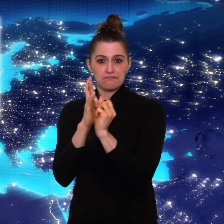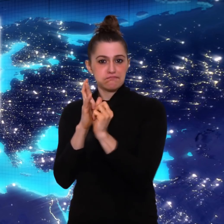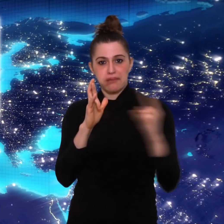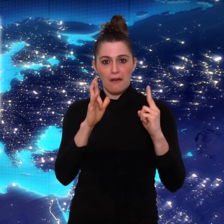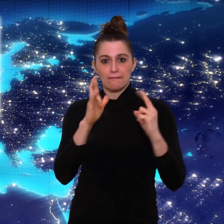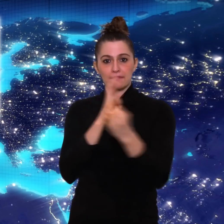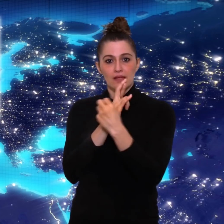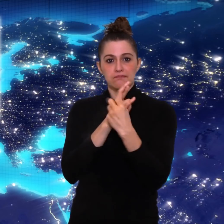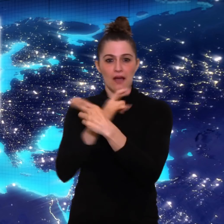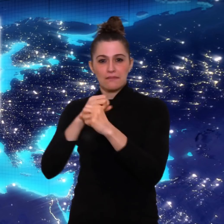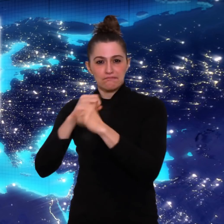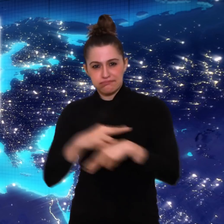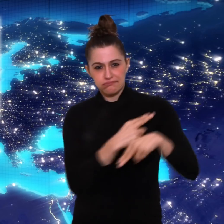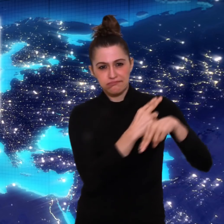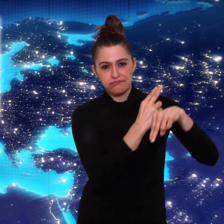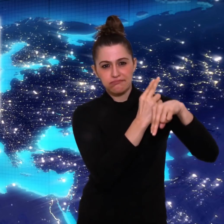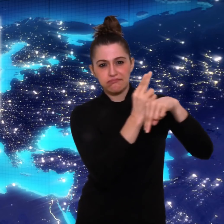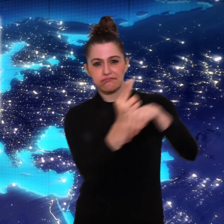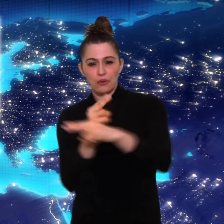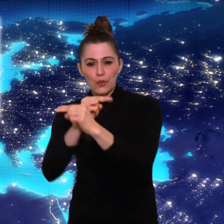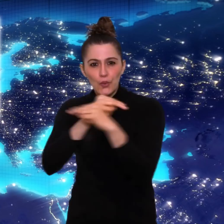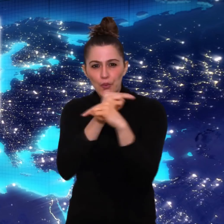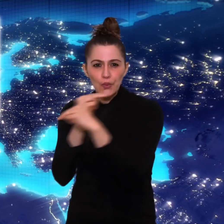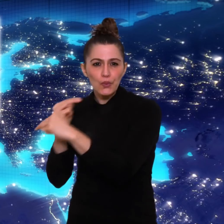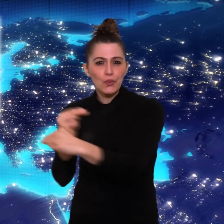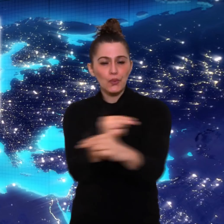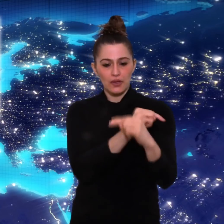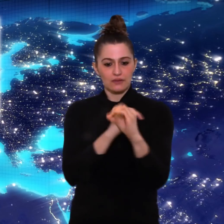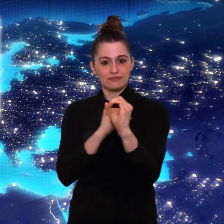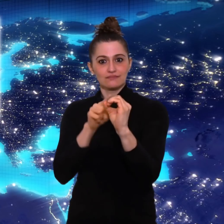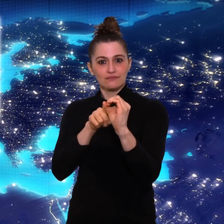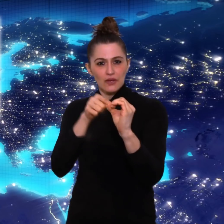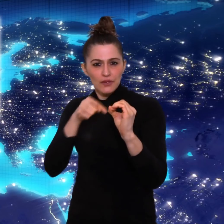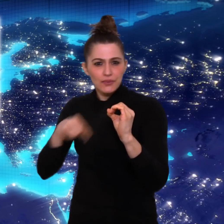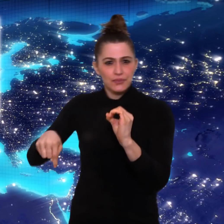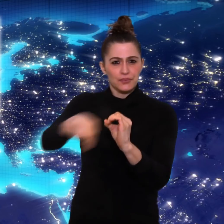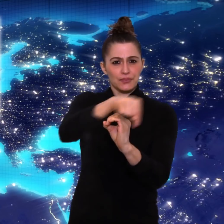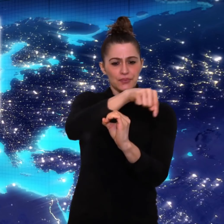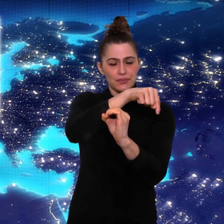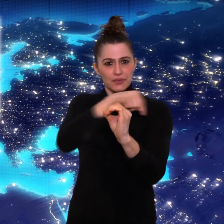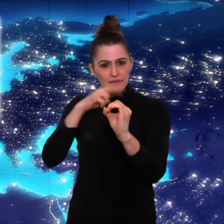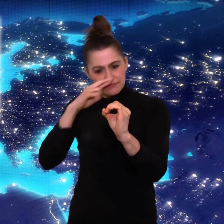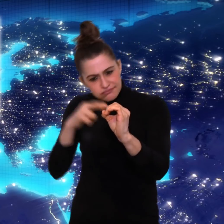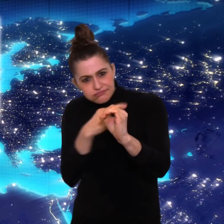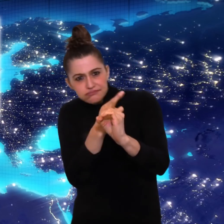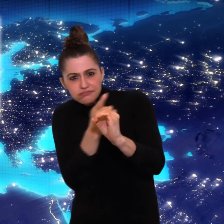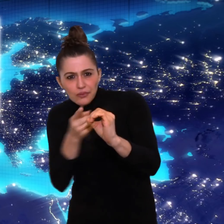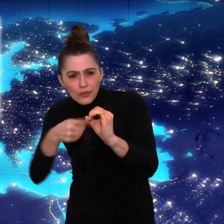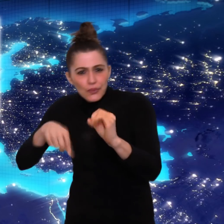field. Researchers hope this data